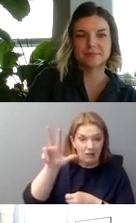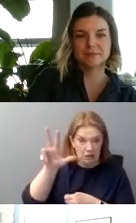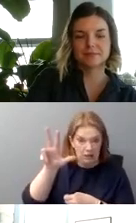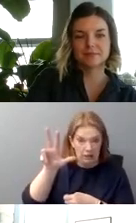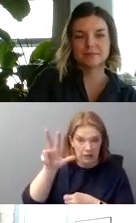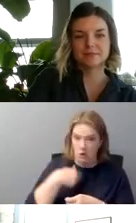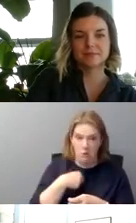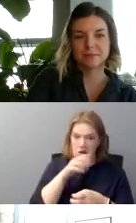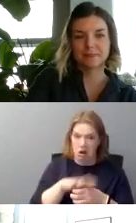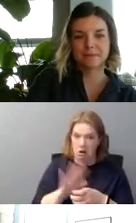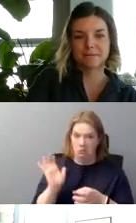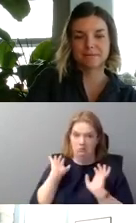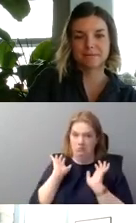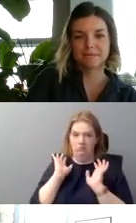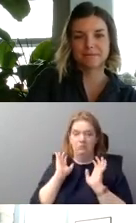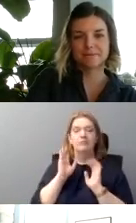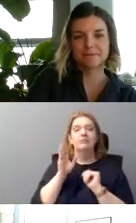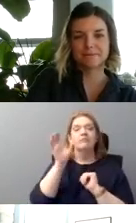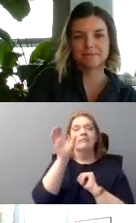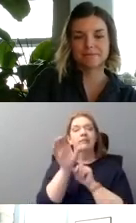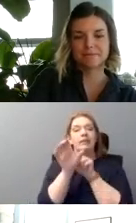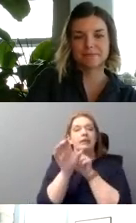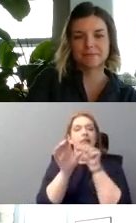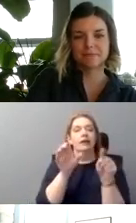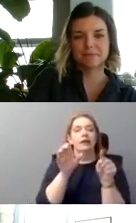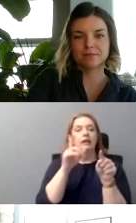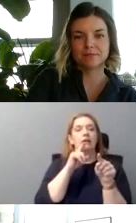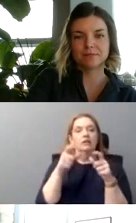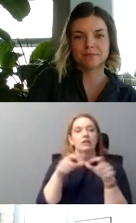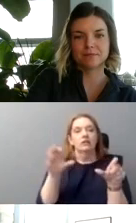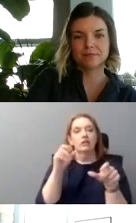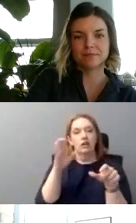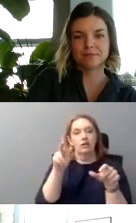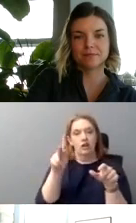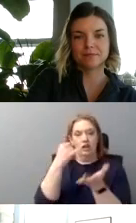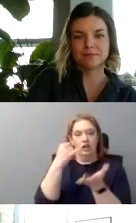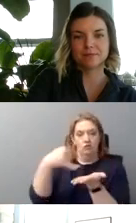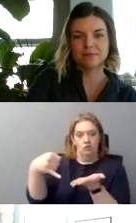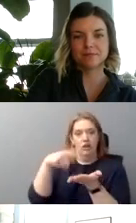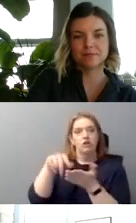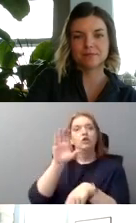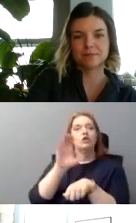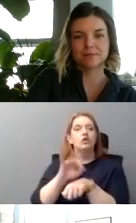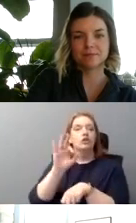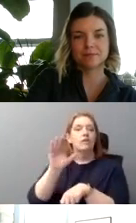jar is a check written to the church of the little green man, and this was a church, an alternative